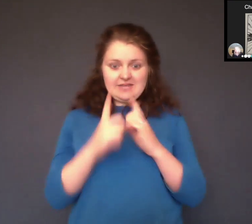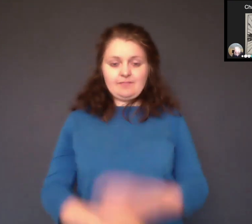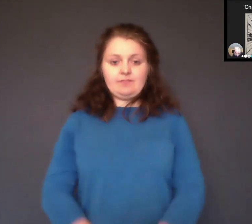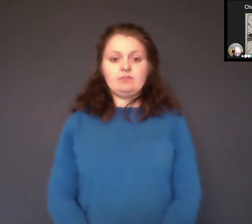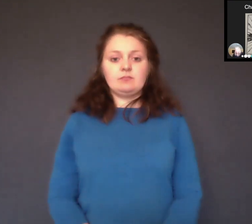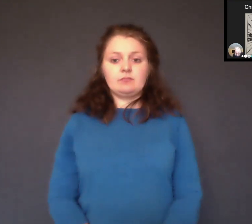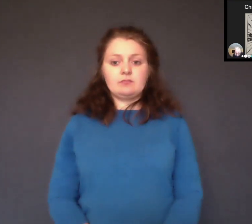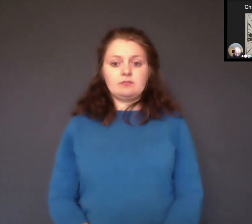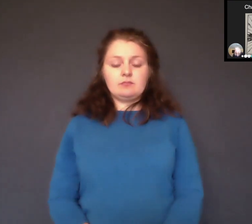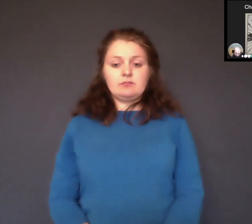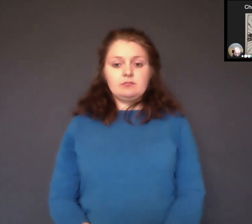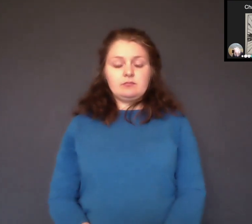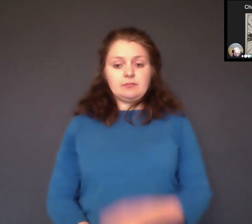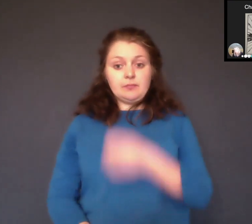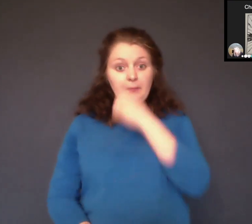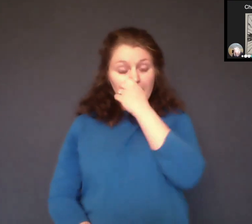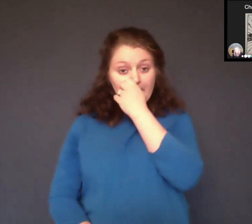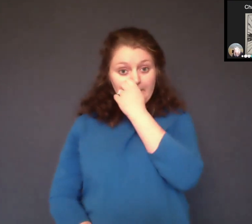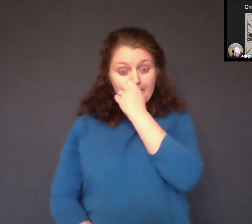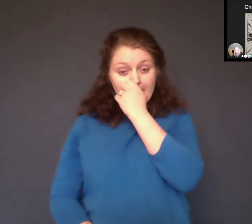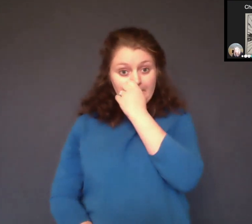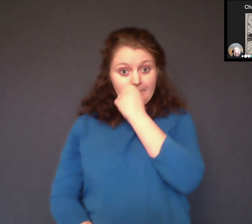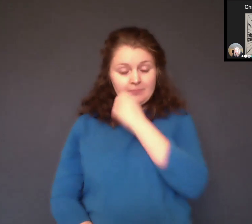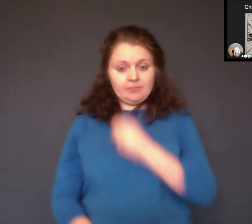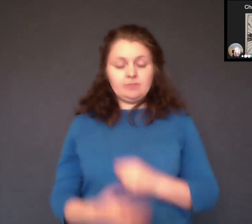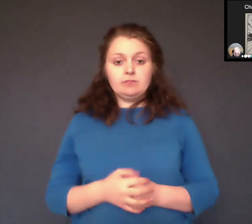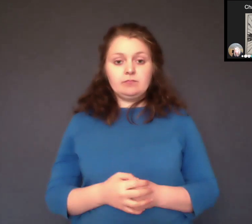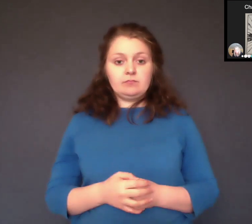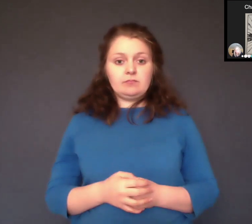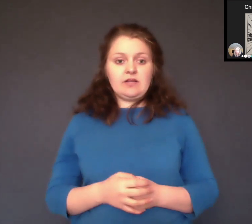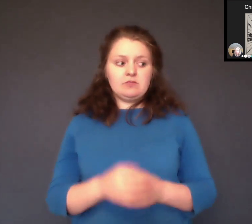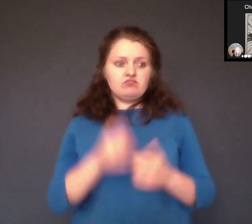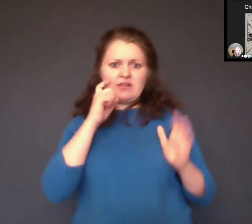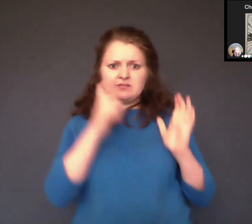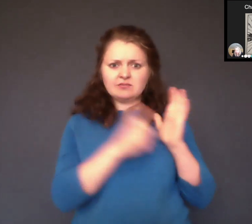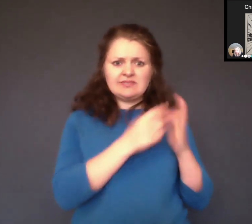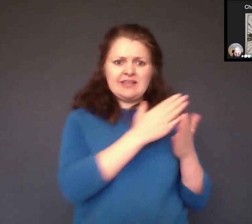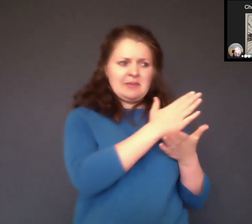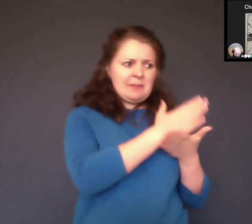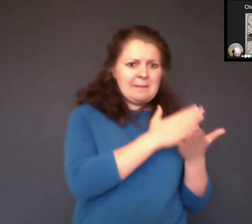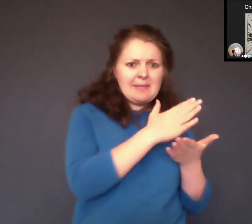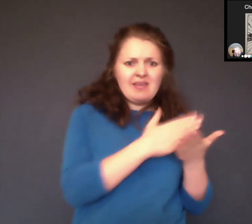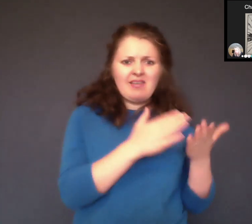glimpsing the dusty truth masquerading as pie and ice cream was one thing but scratching the